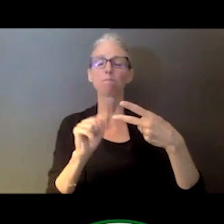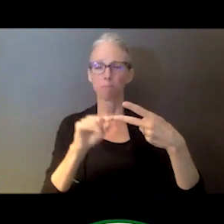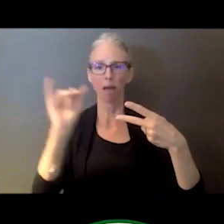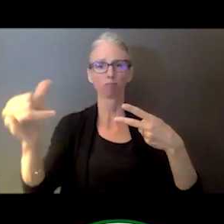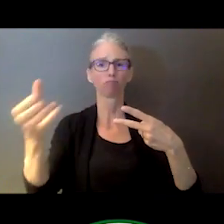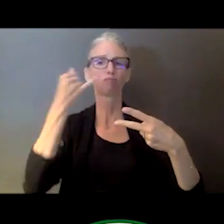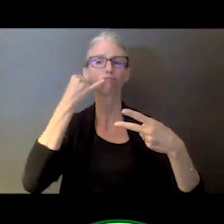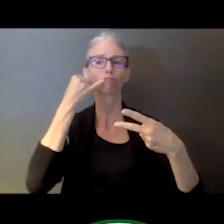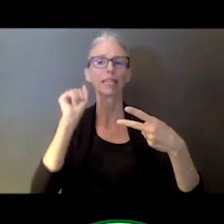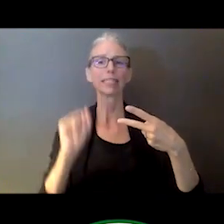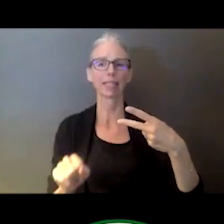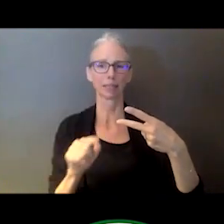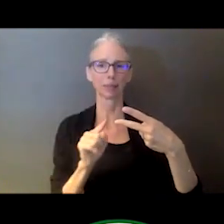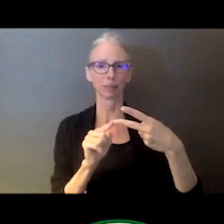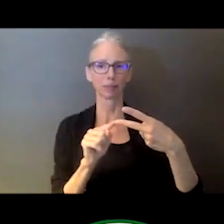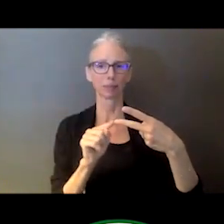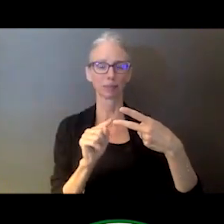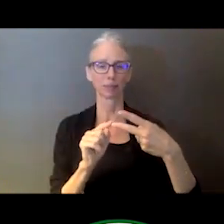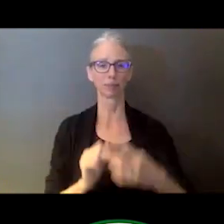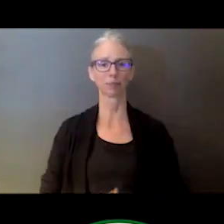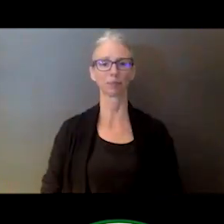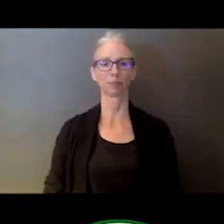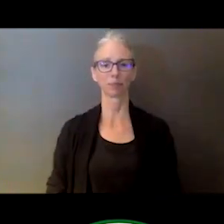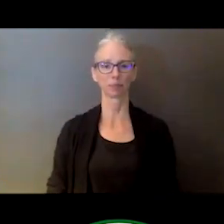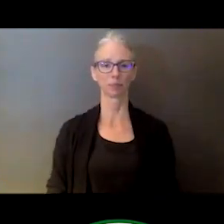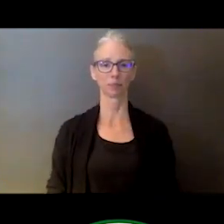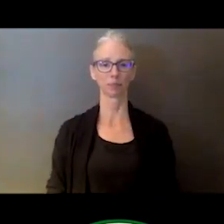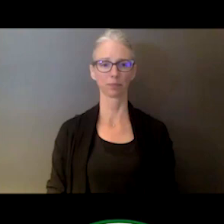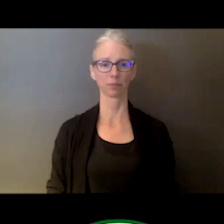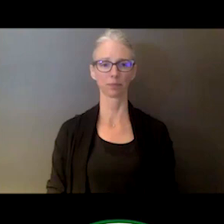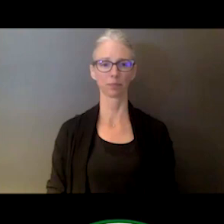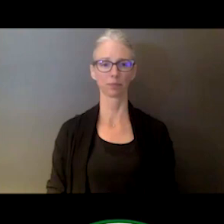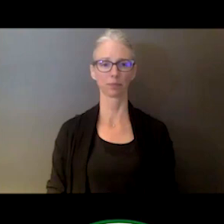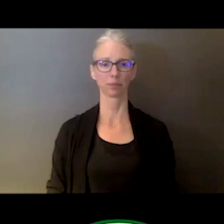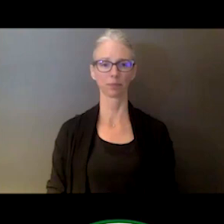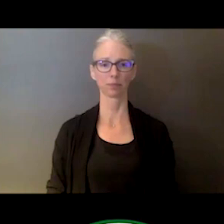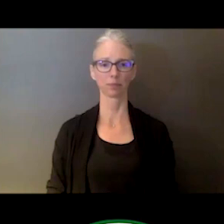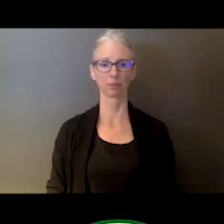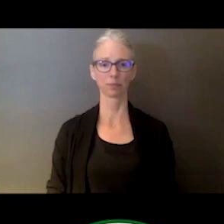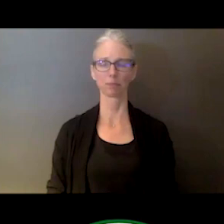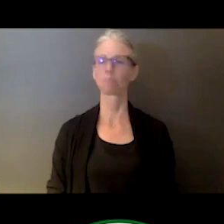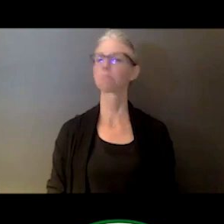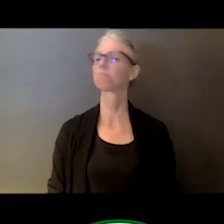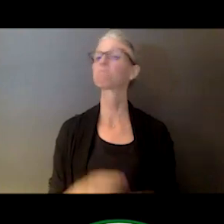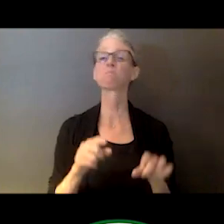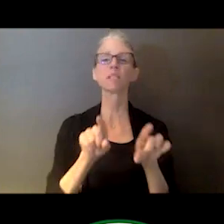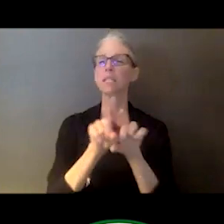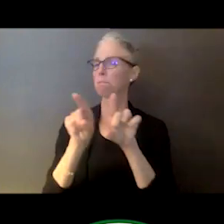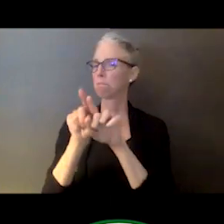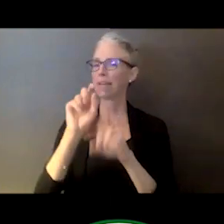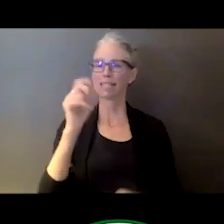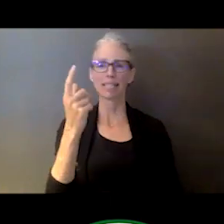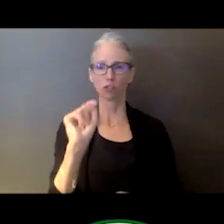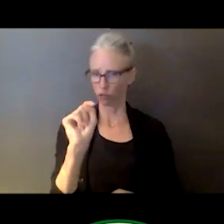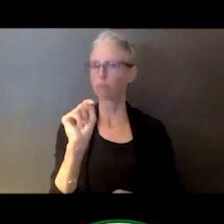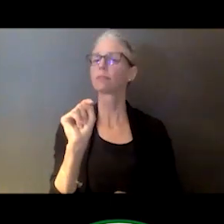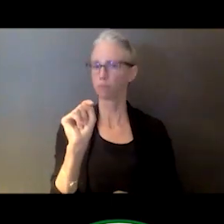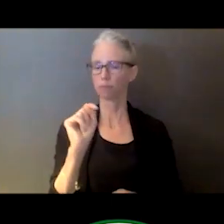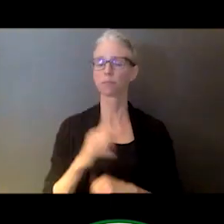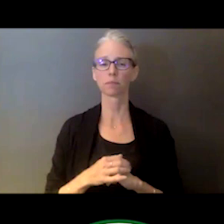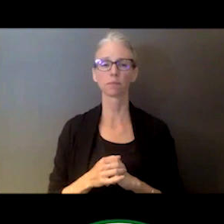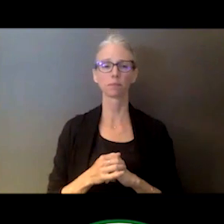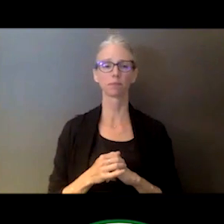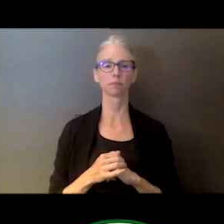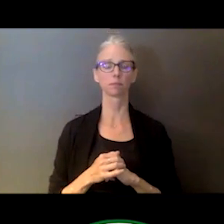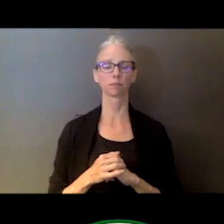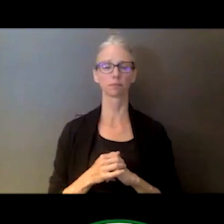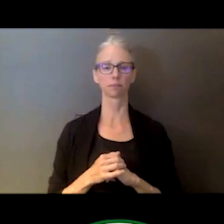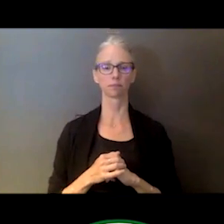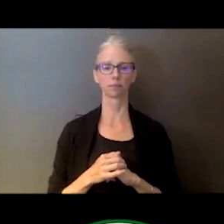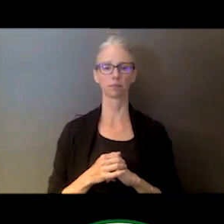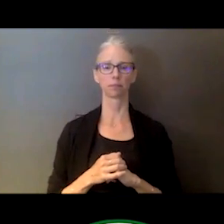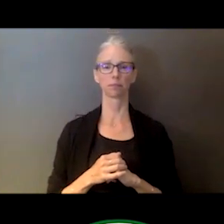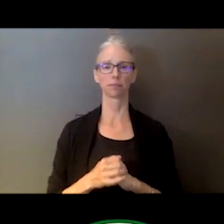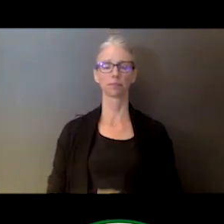Or call (416) 597-3422. Extension 7879.